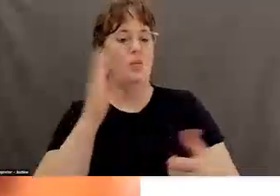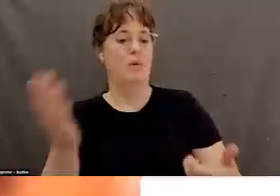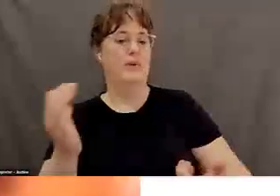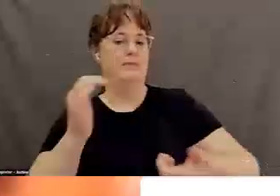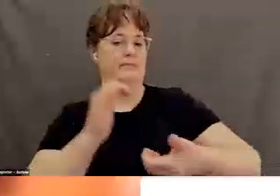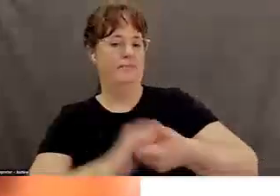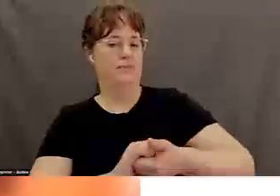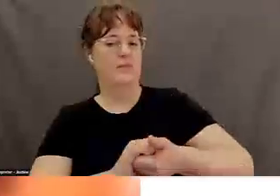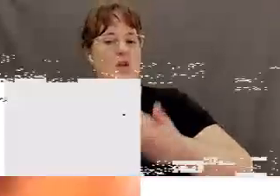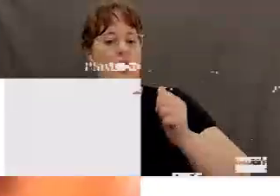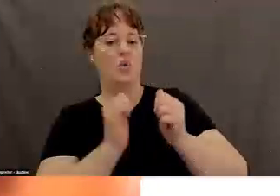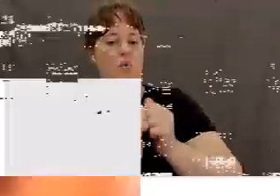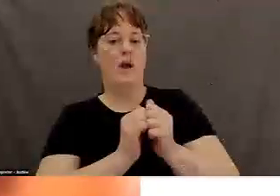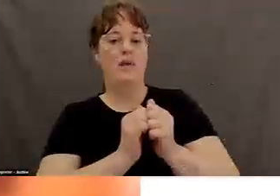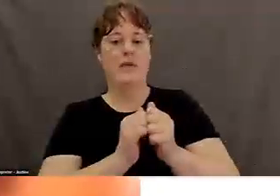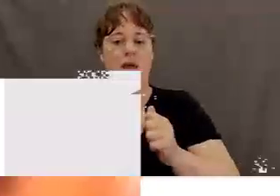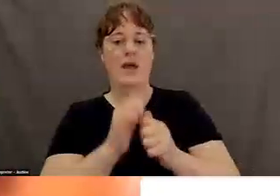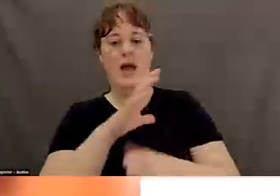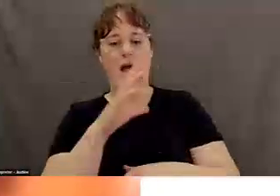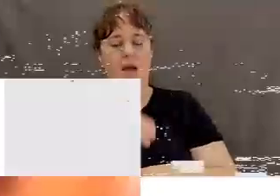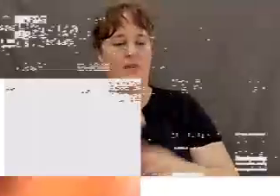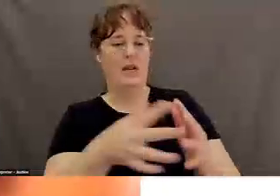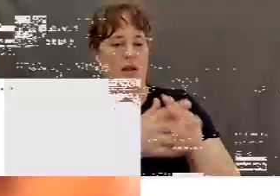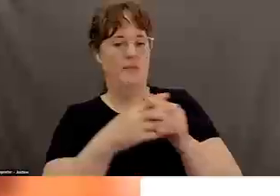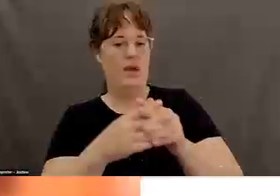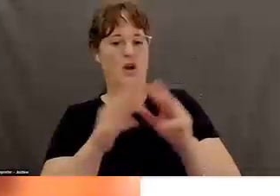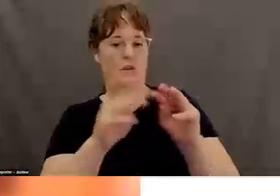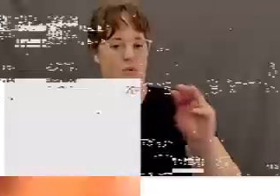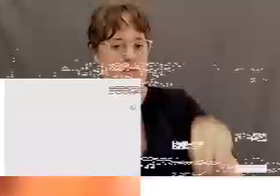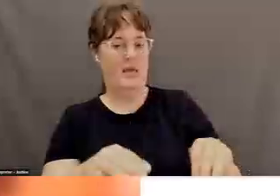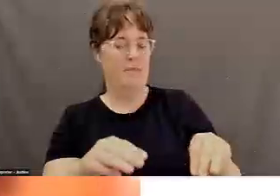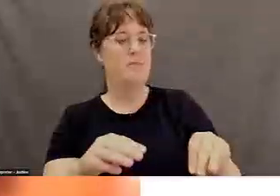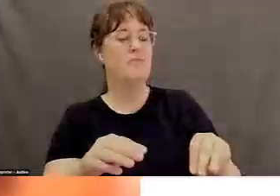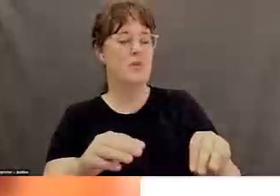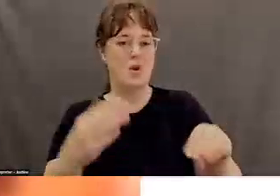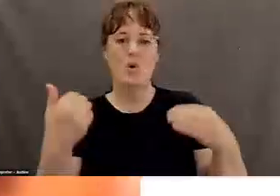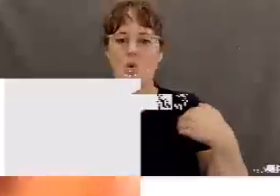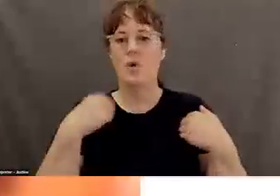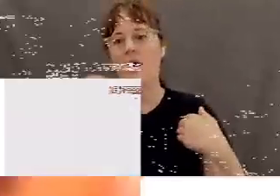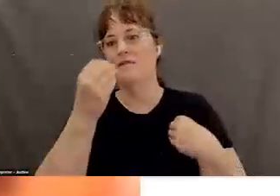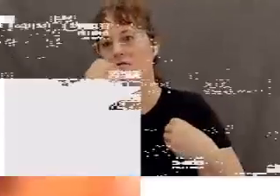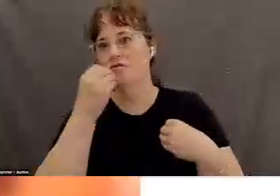Boardroom: People can look forward to live music and performances, food trucks, kids' activities, and more.